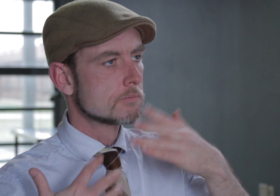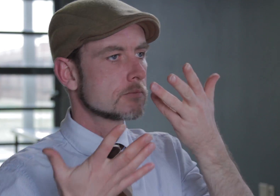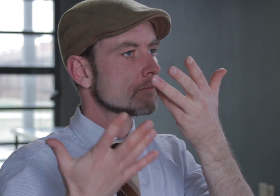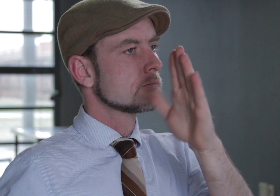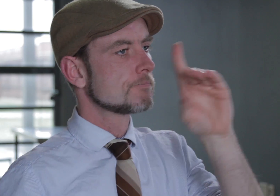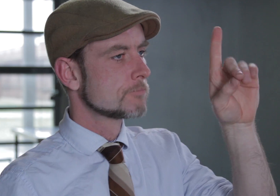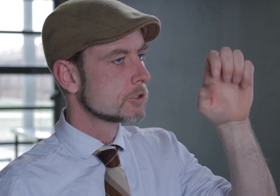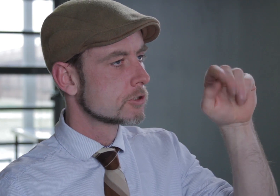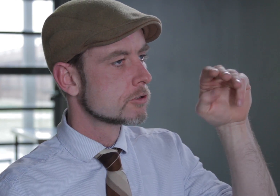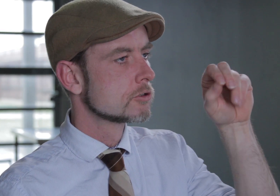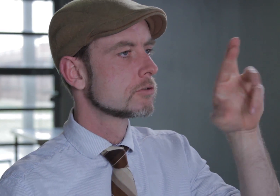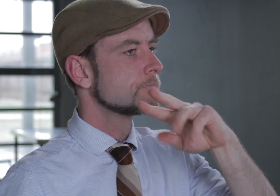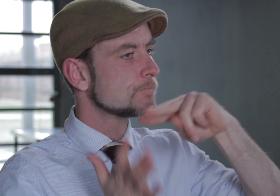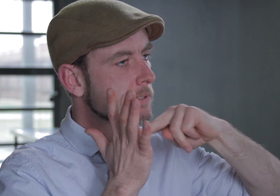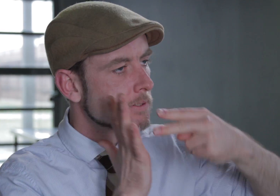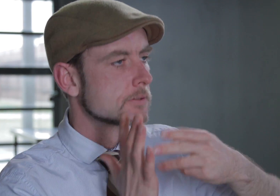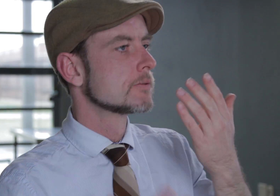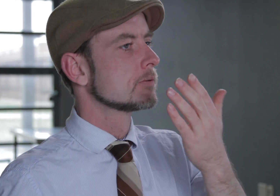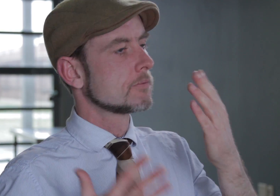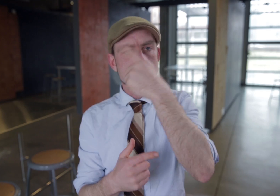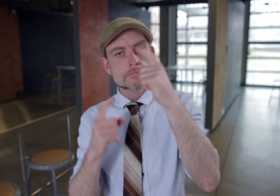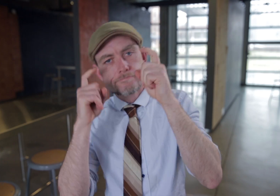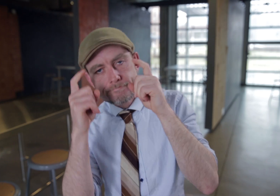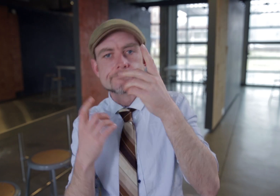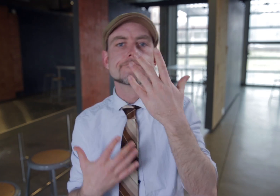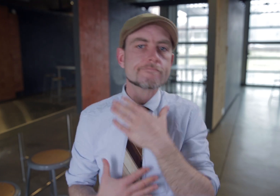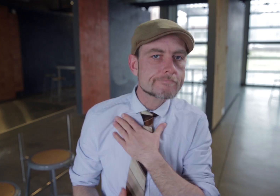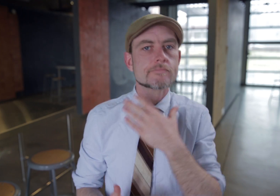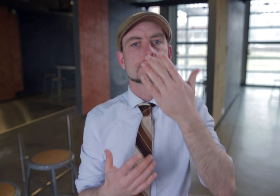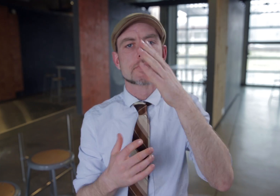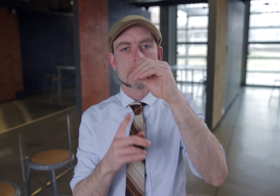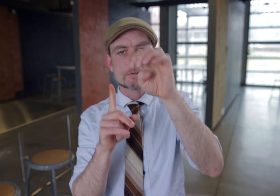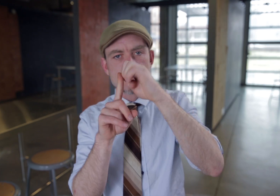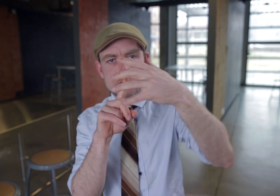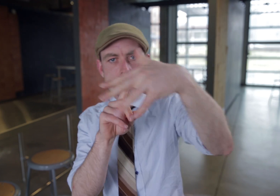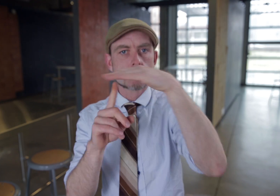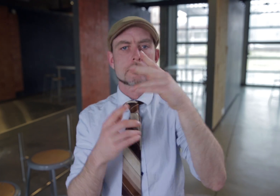Seeing their demeanor, their meaning, their facial expressions, the way they empathize, and their environment